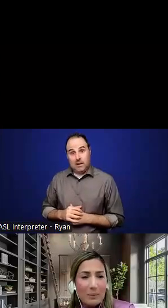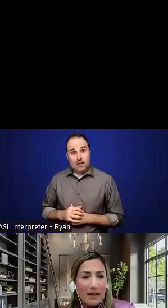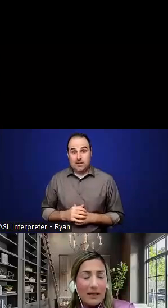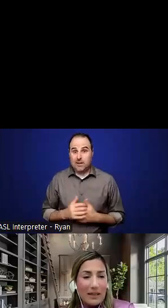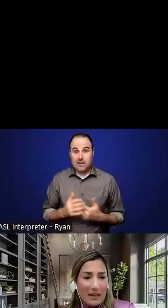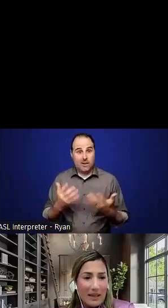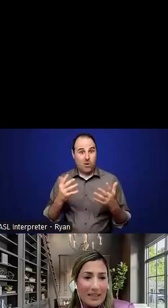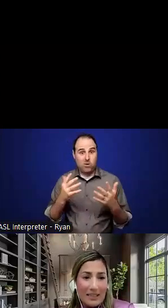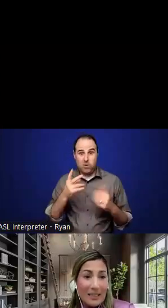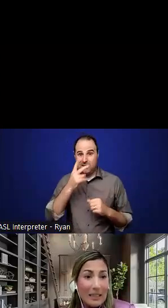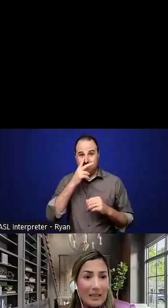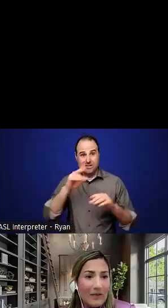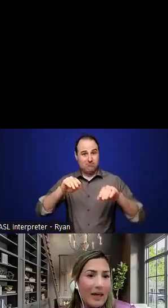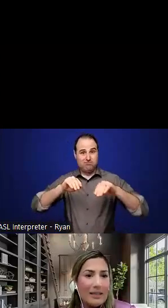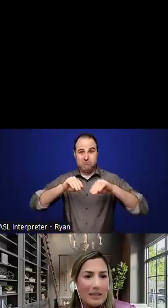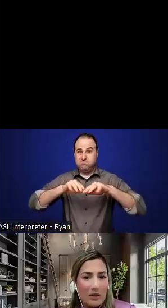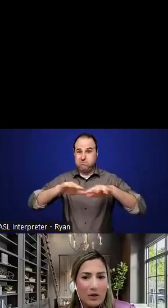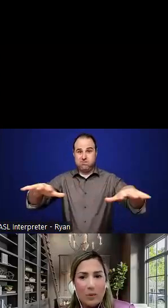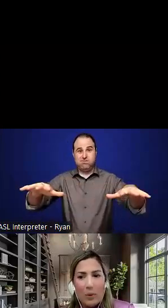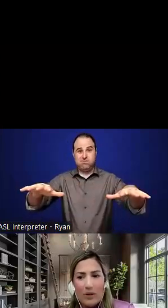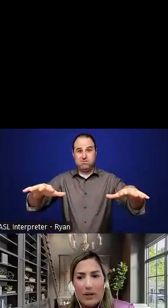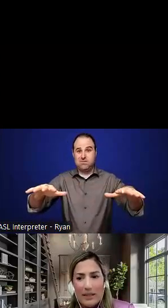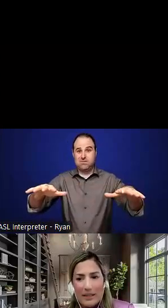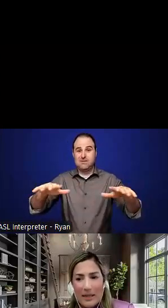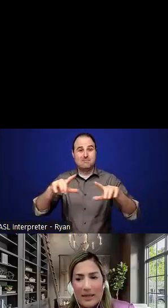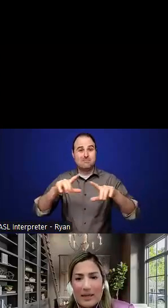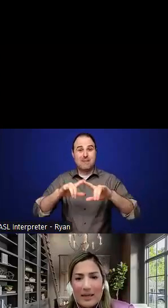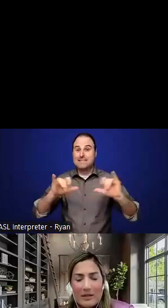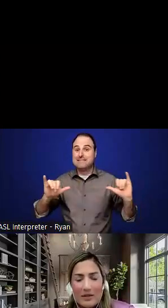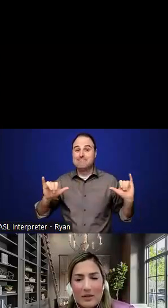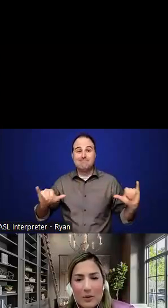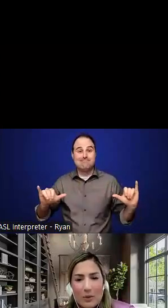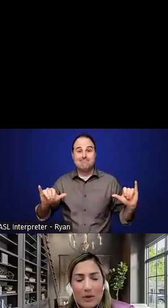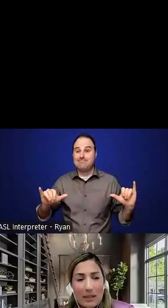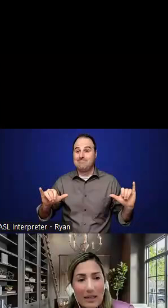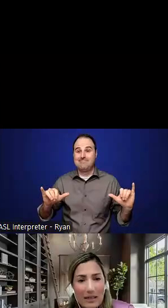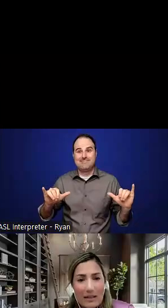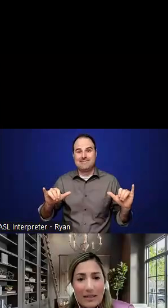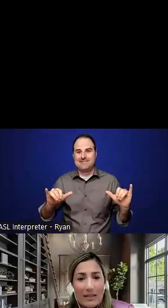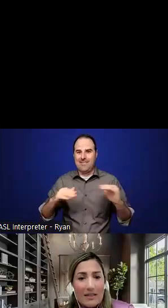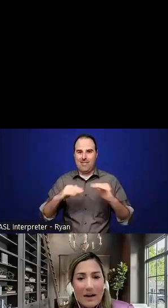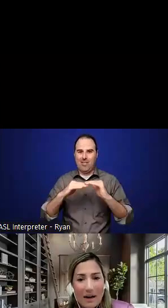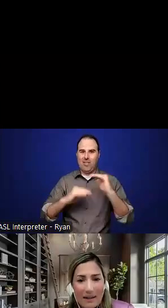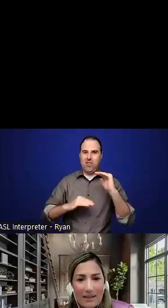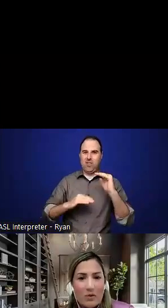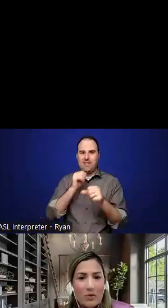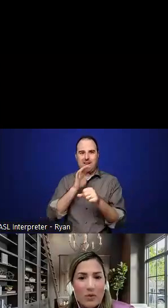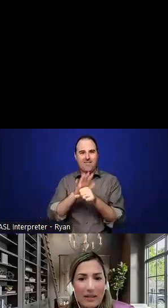but it's even then it's under reported. And so in Canada it is the highest rate